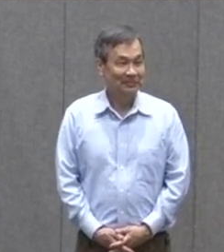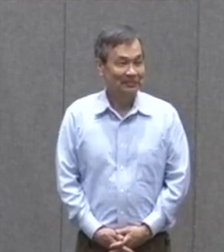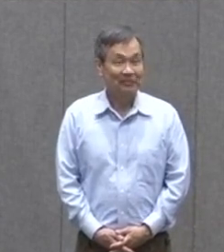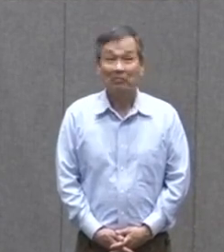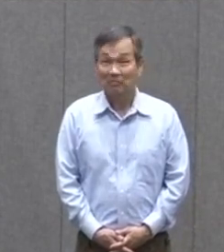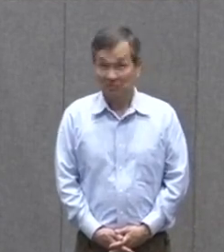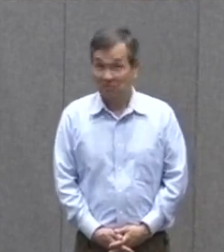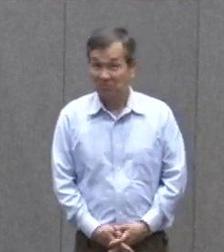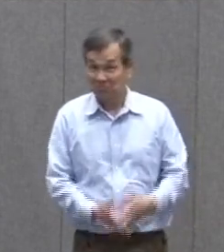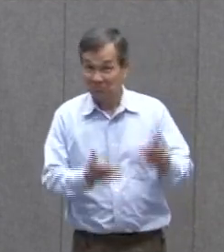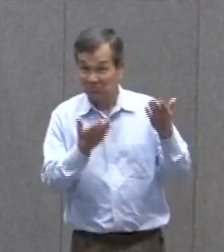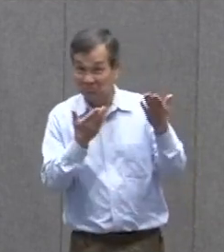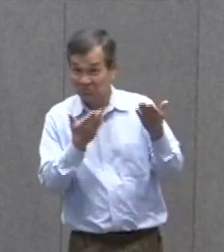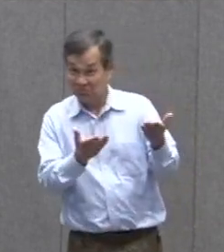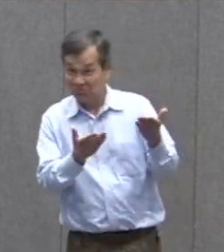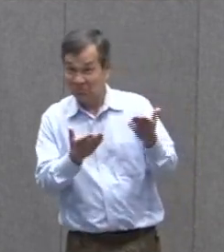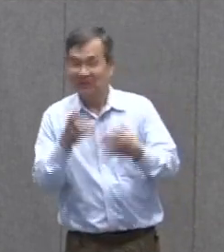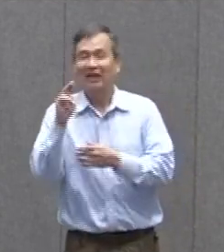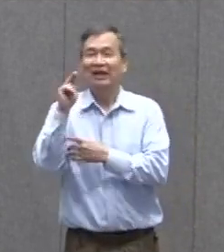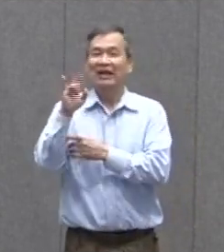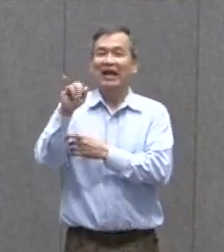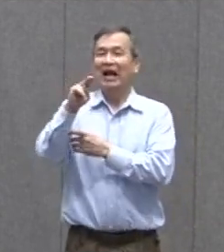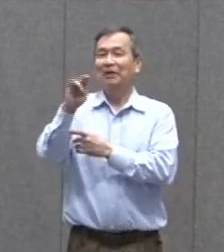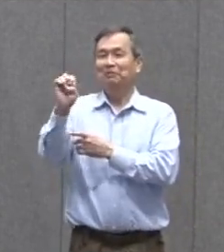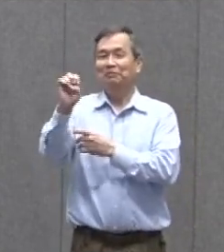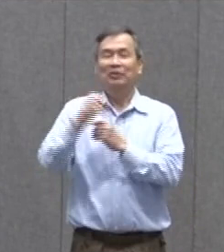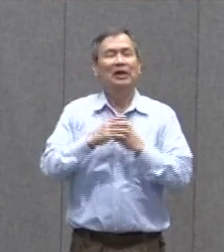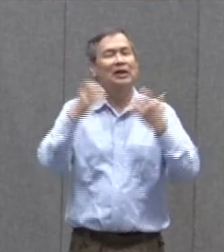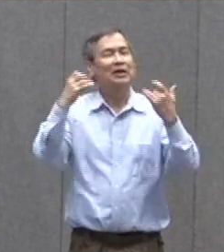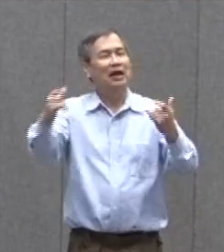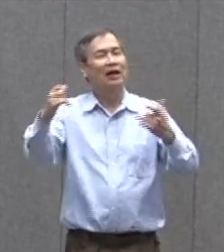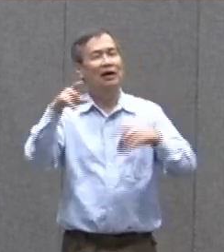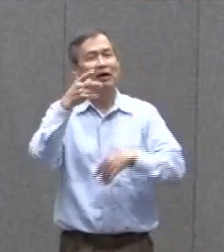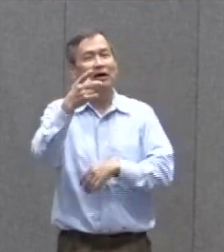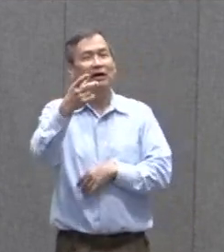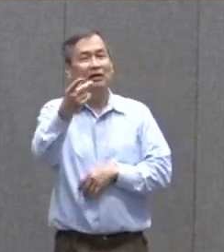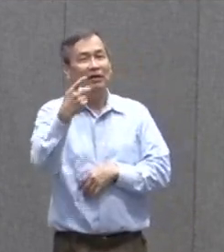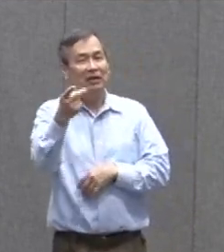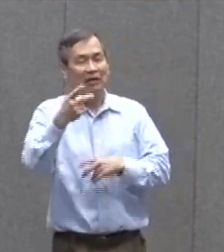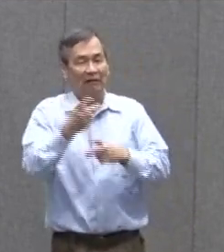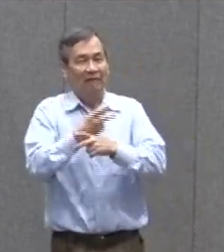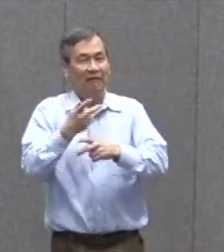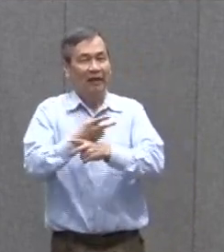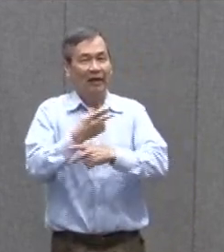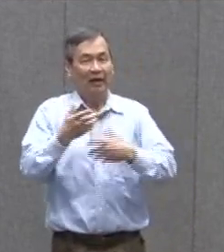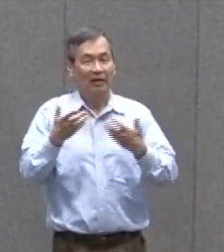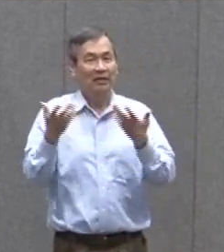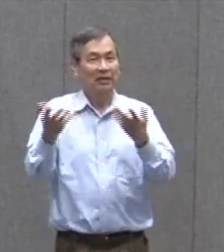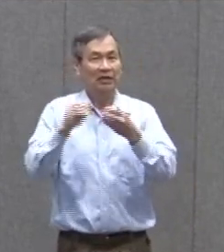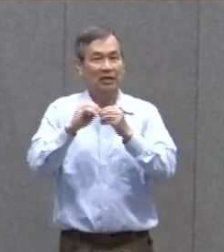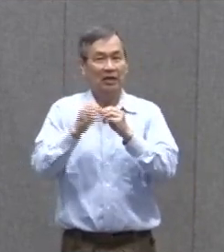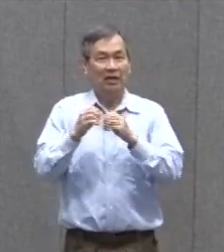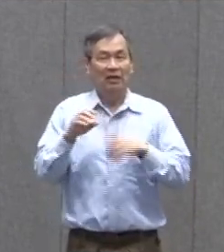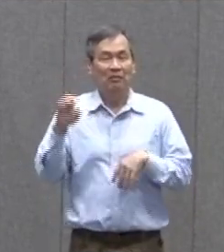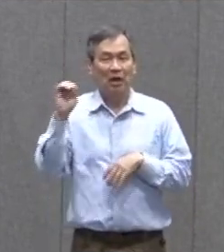Nine. Next let's figure out whether our number is odd or even.